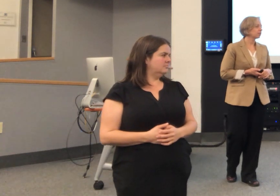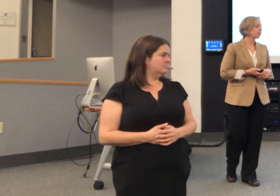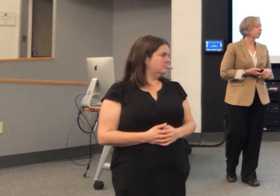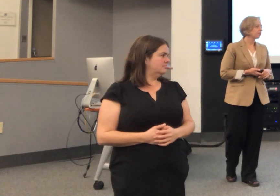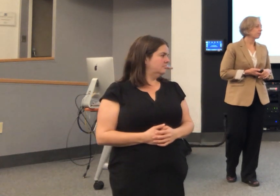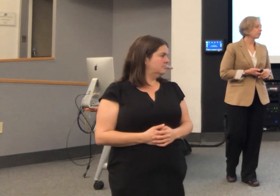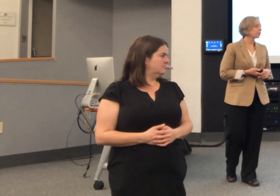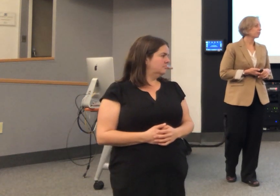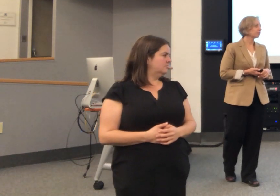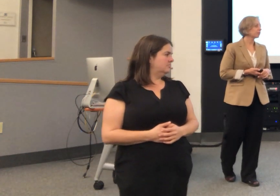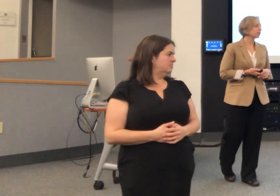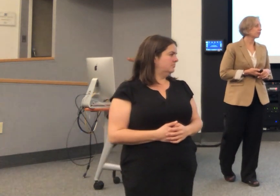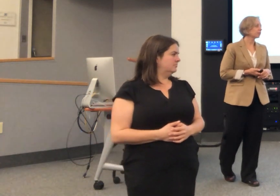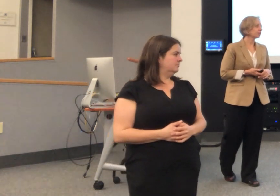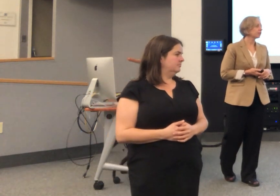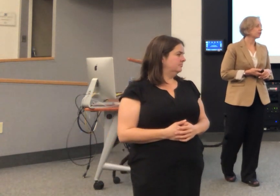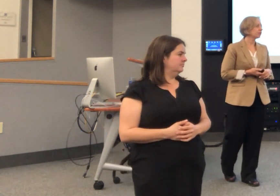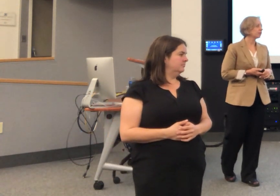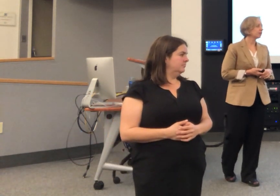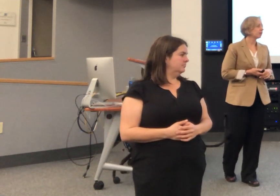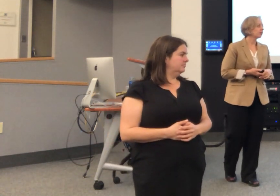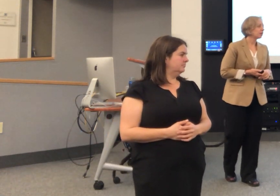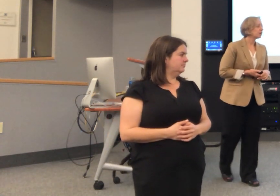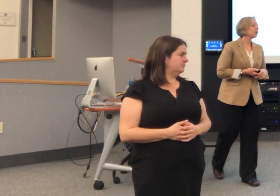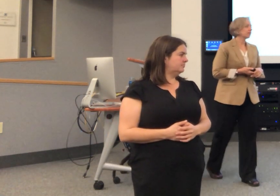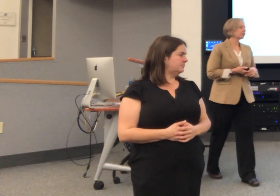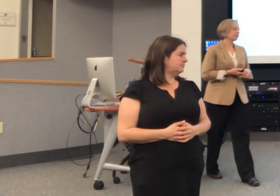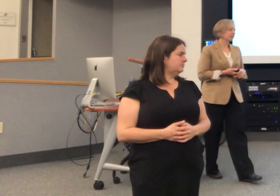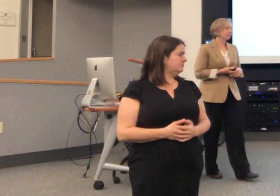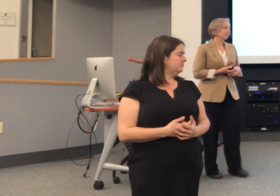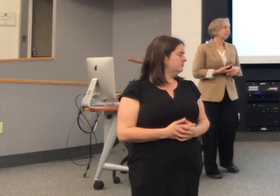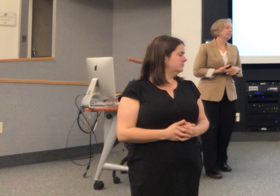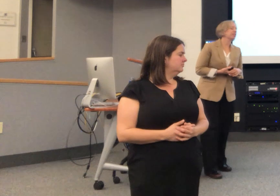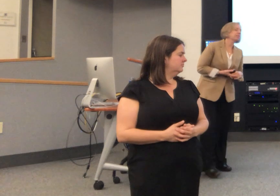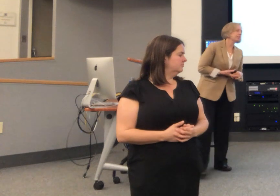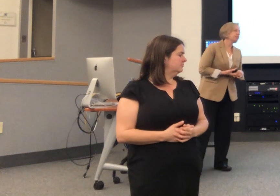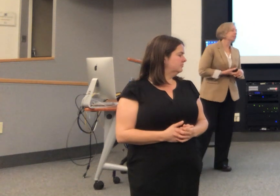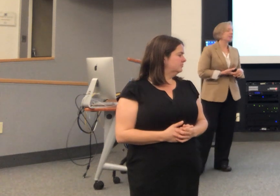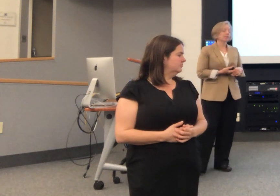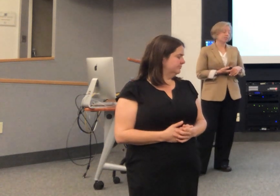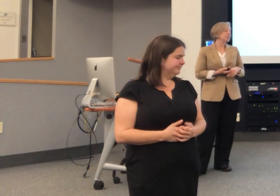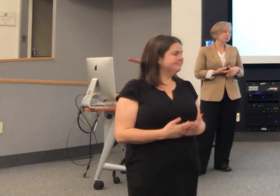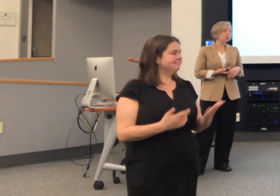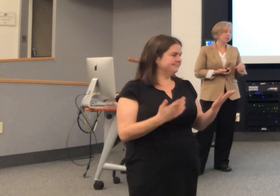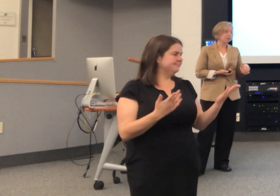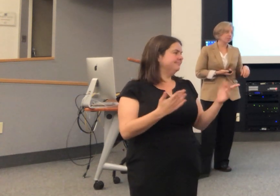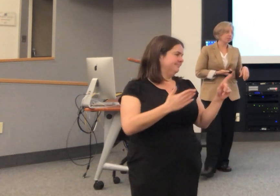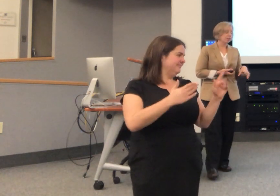the whole thing, and do the whole one entry system? Everything in proof constantly. Yeah, that's a great question.